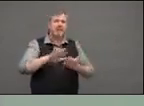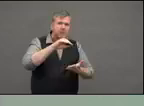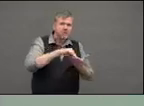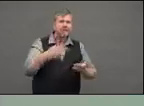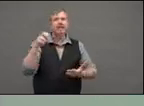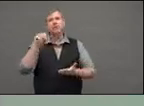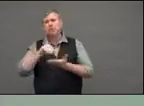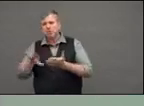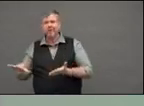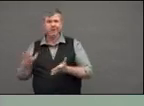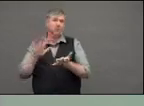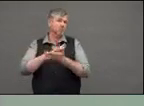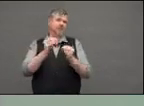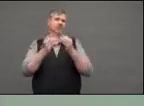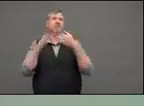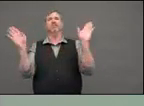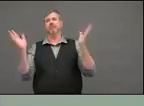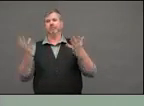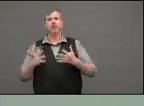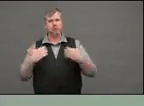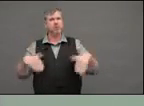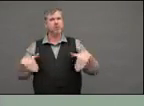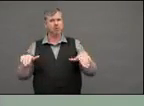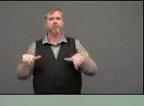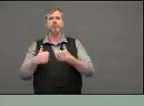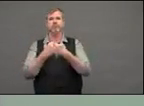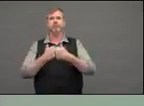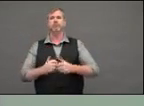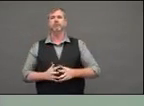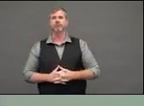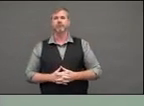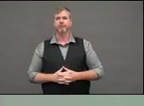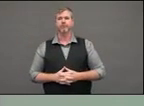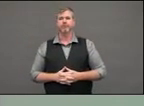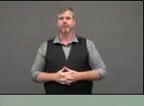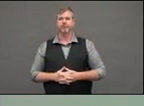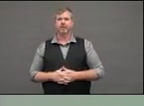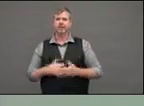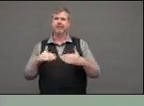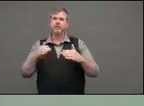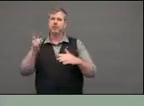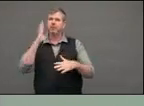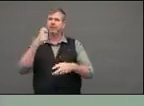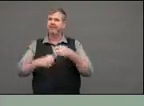students in general it's been a difficult time